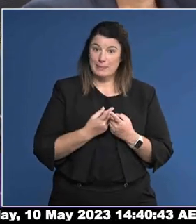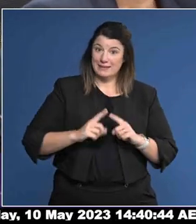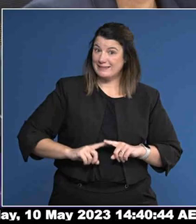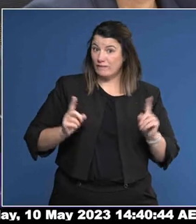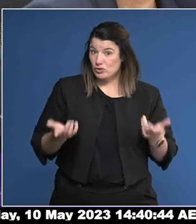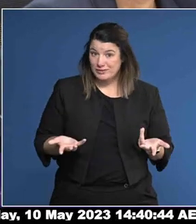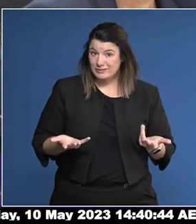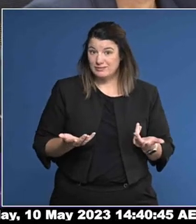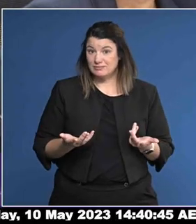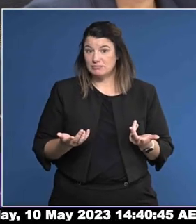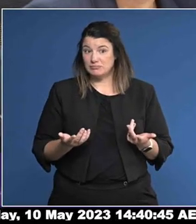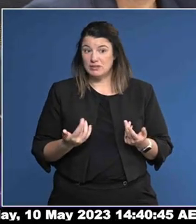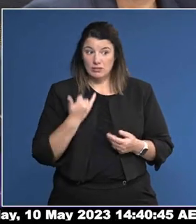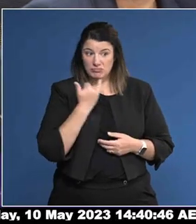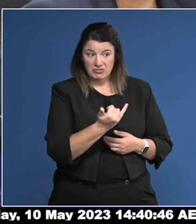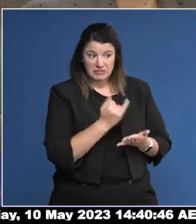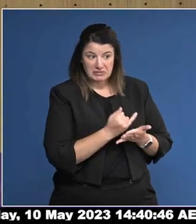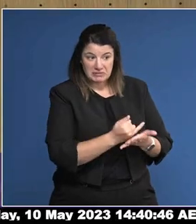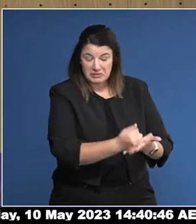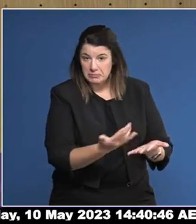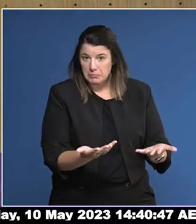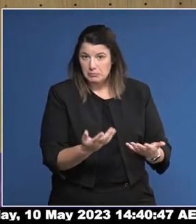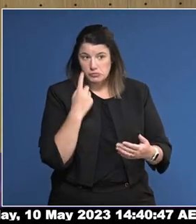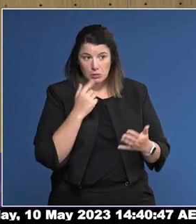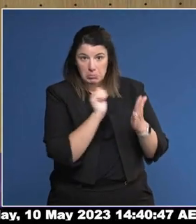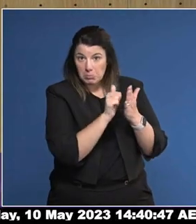by phone or email? MS BULLEN: In this particular case, there isn't any evidence